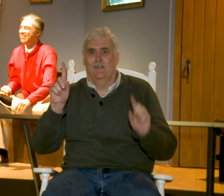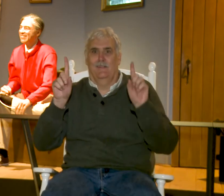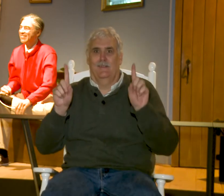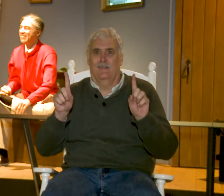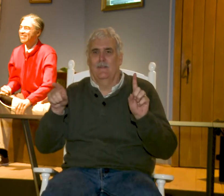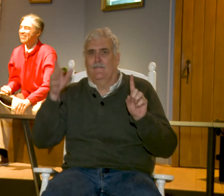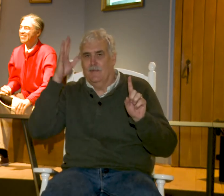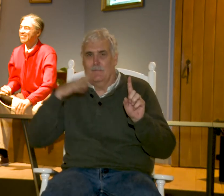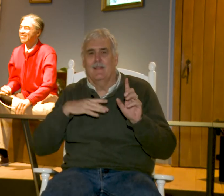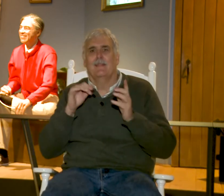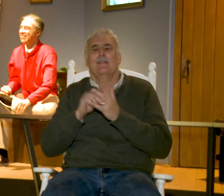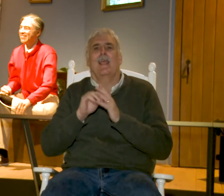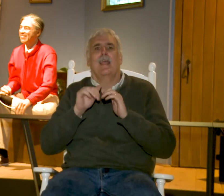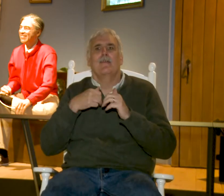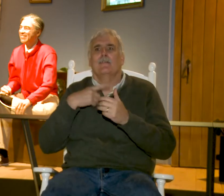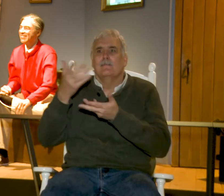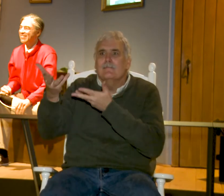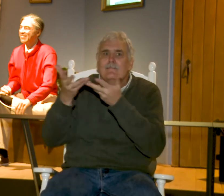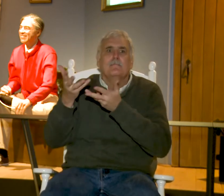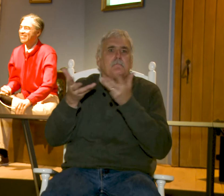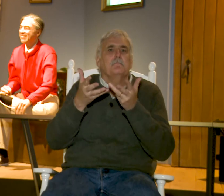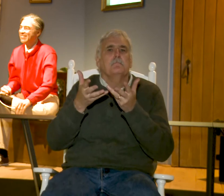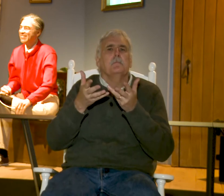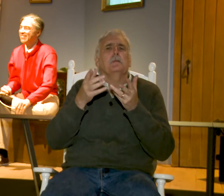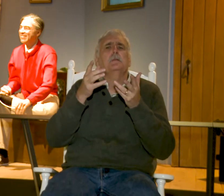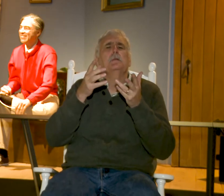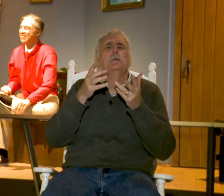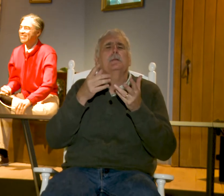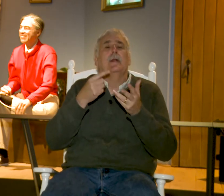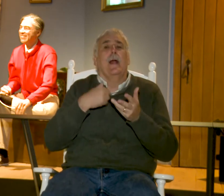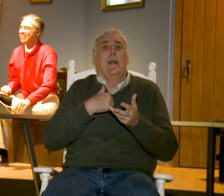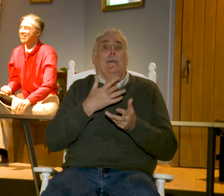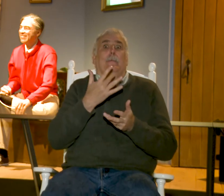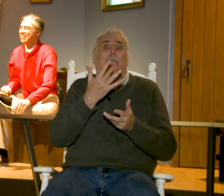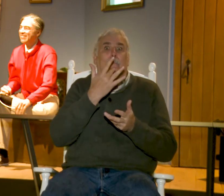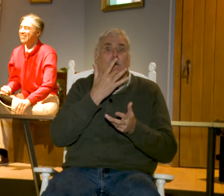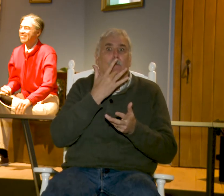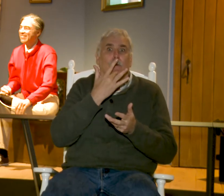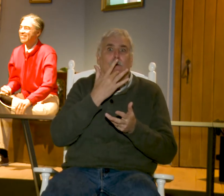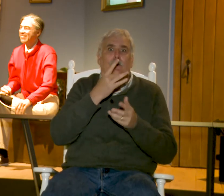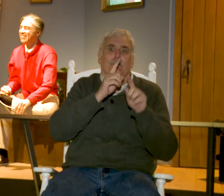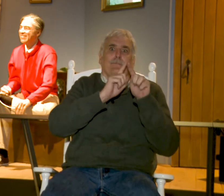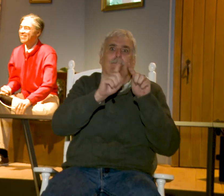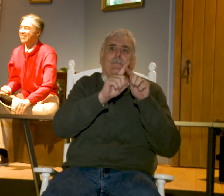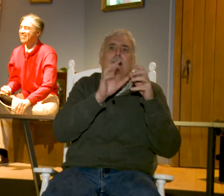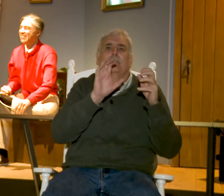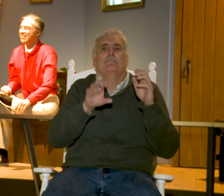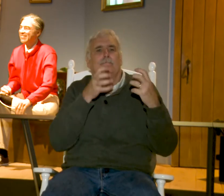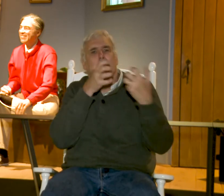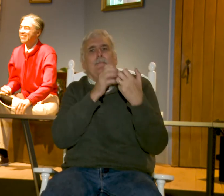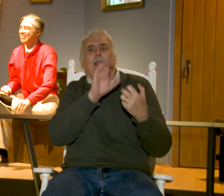standing next to each other to converse easier. I would have preferred different signers to match each